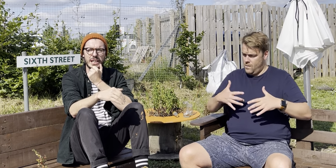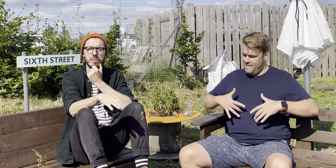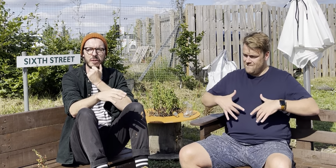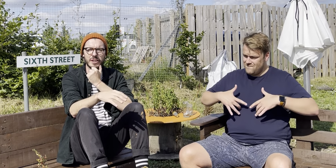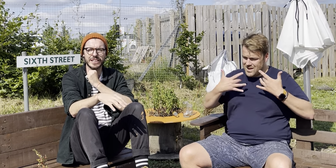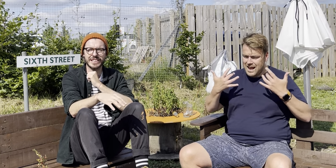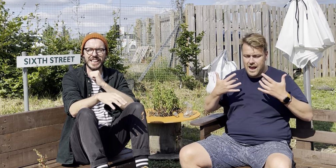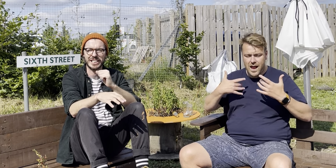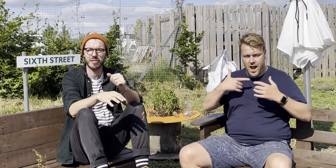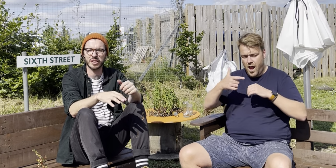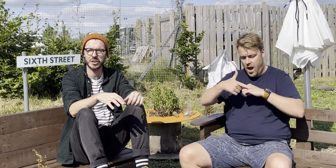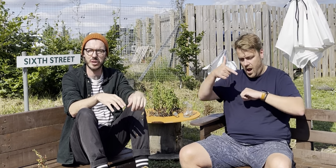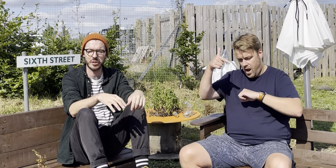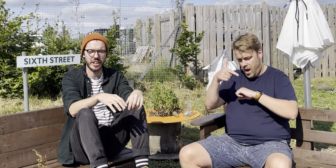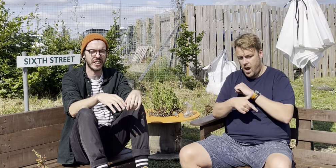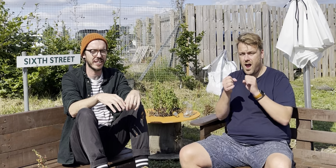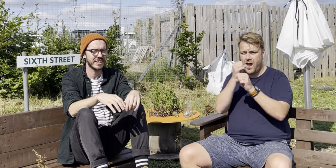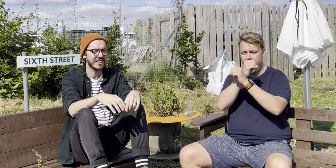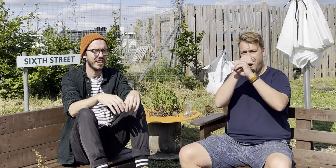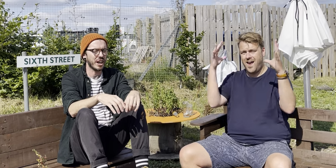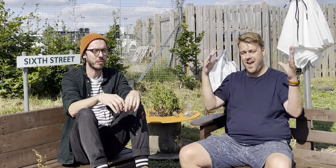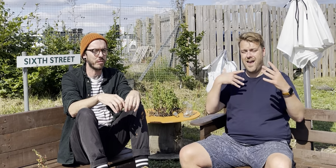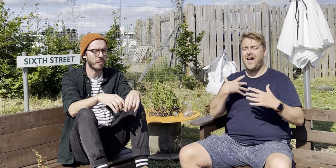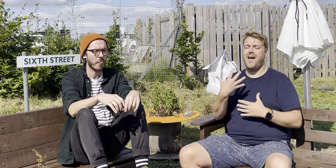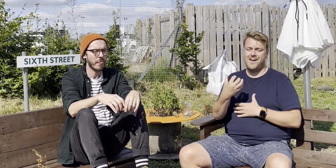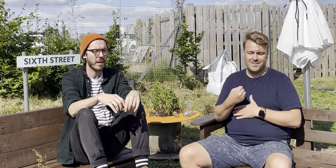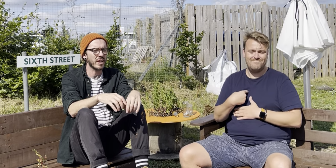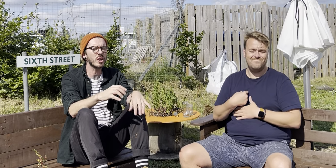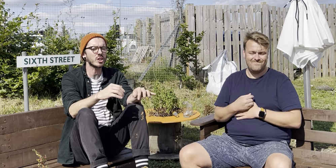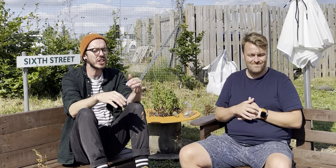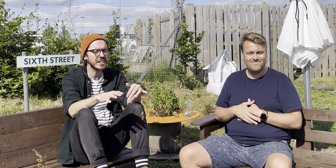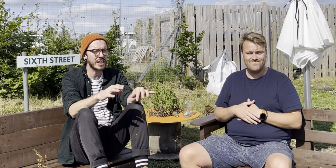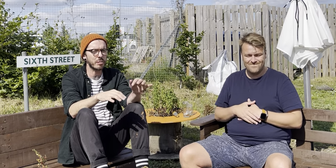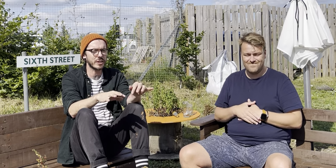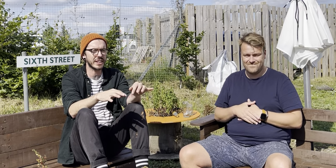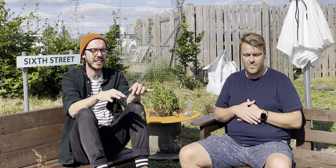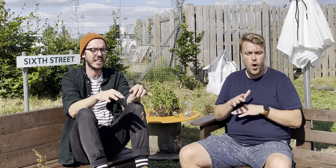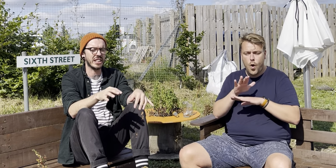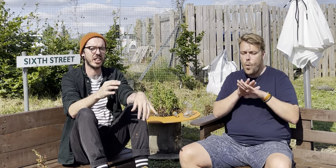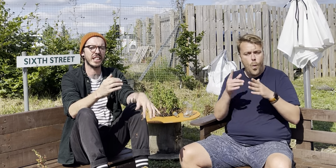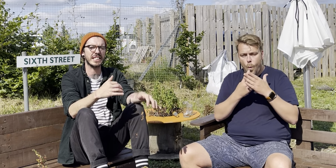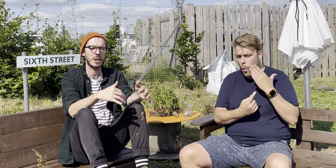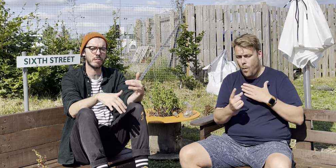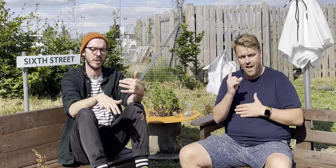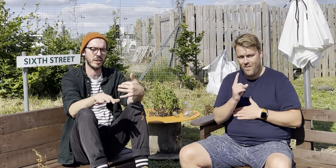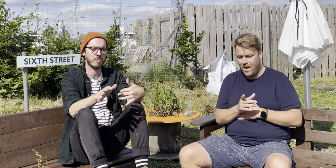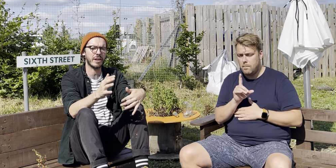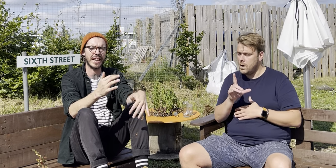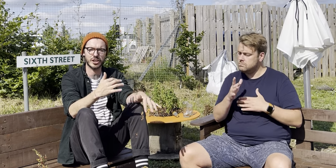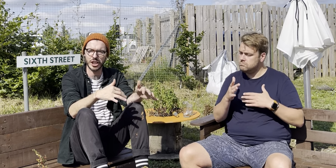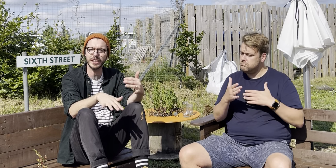deeper understanding of the story and not just a deeper understanding like a deeper pleasure